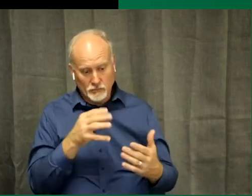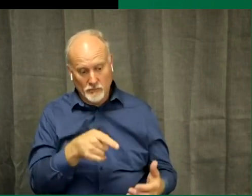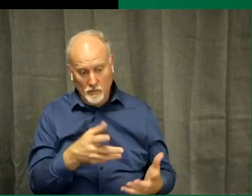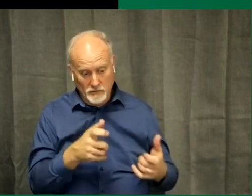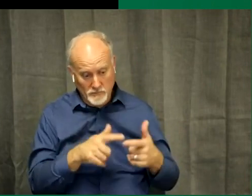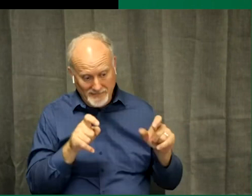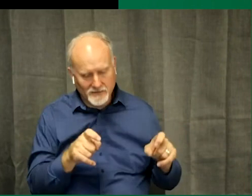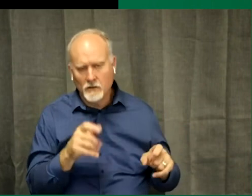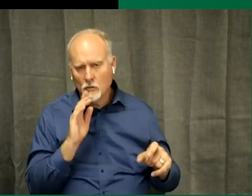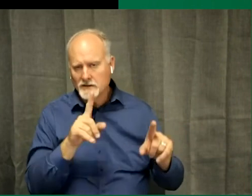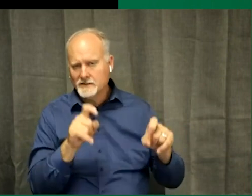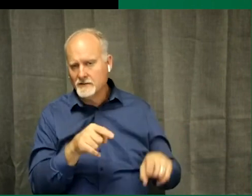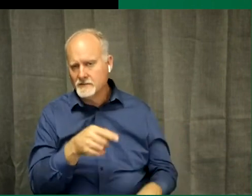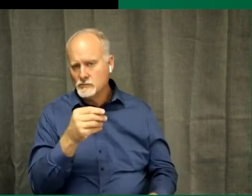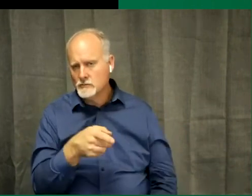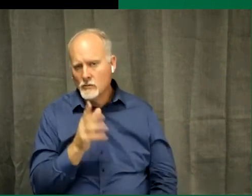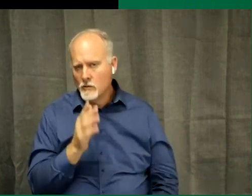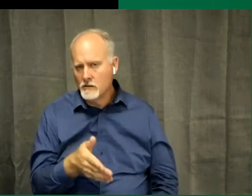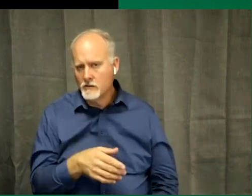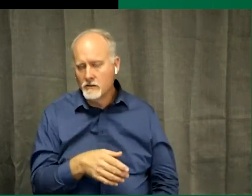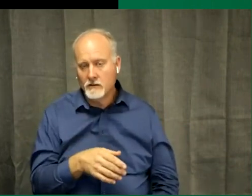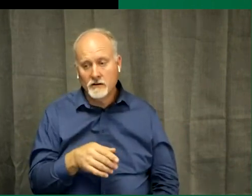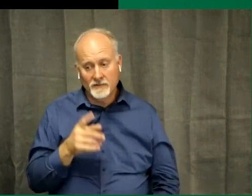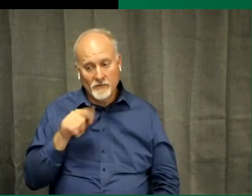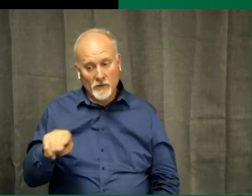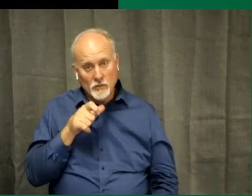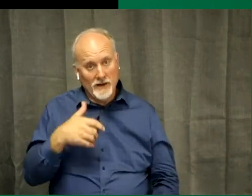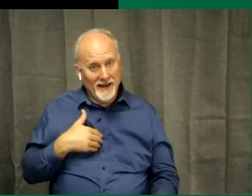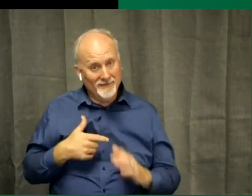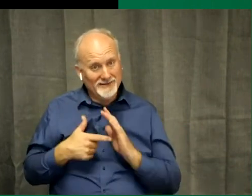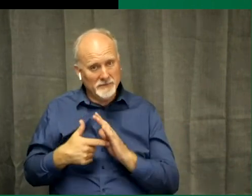we're going to test that student for symptomatic students almost all symptomatic students are